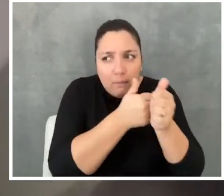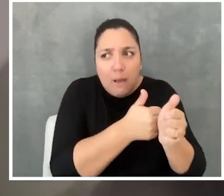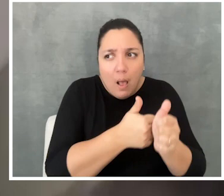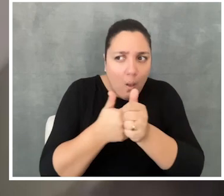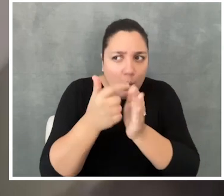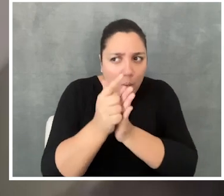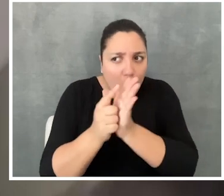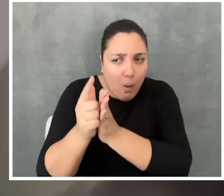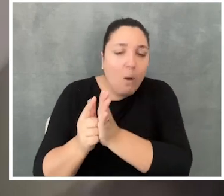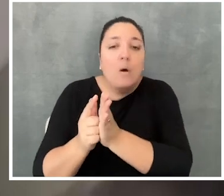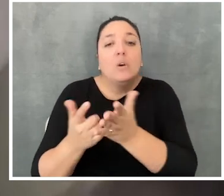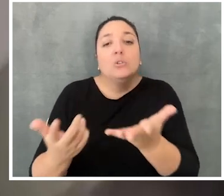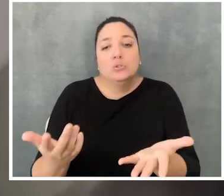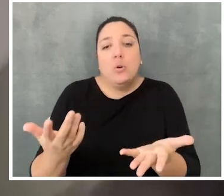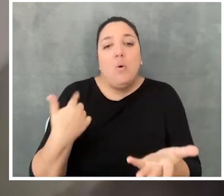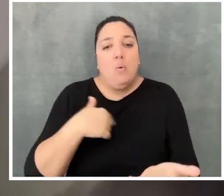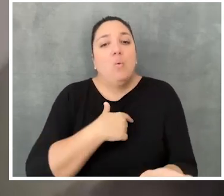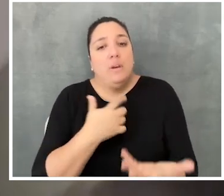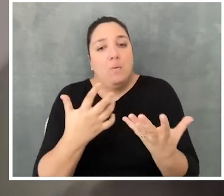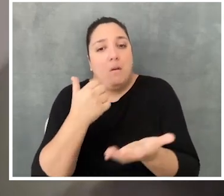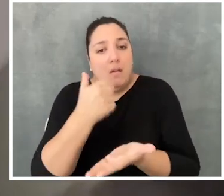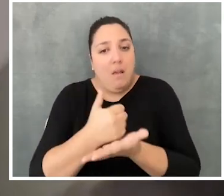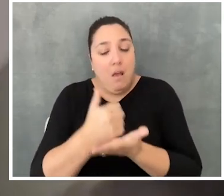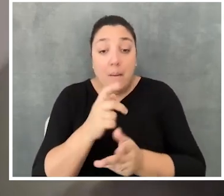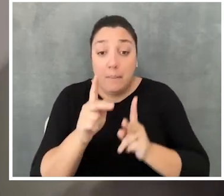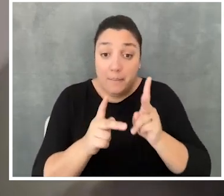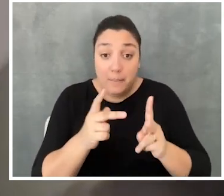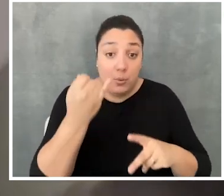people living at the intersection of gender and disability are